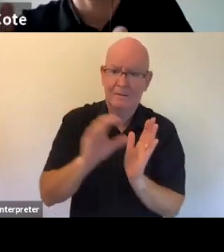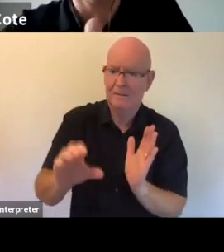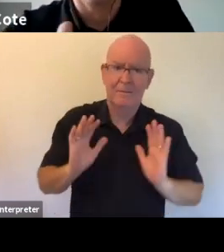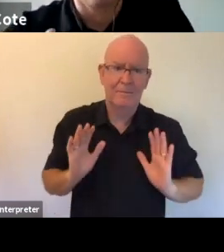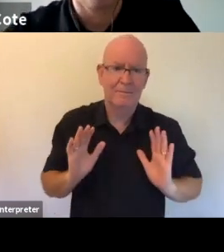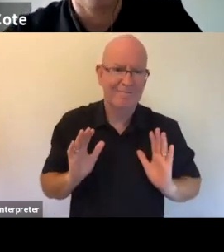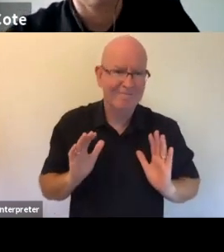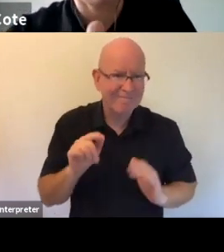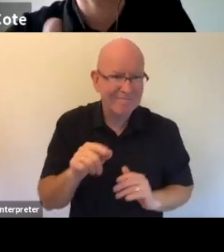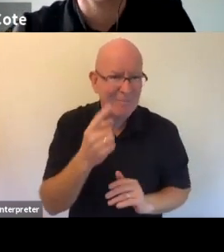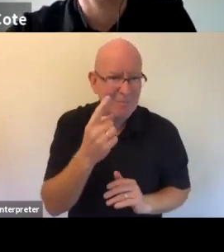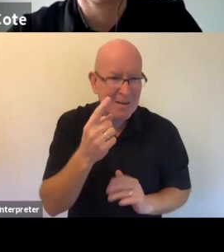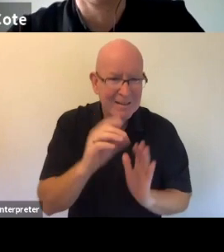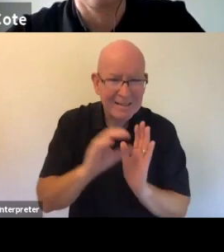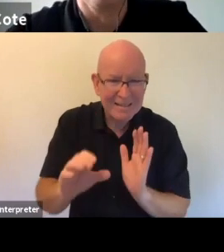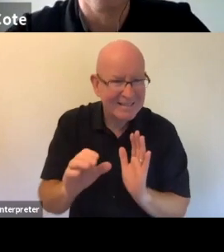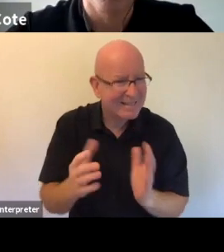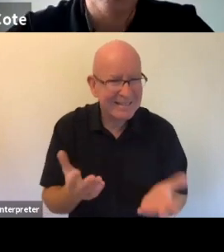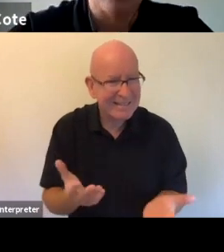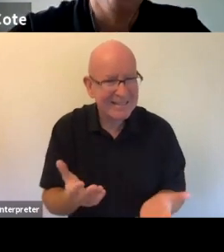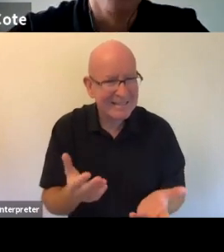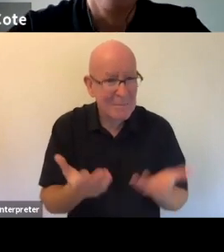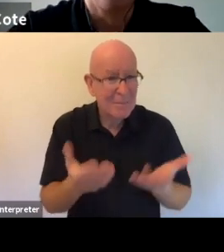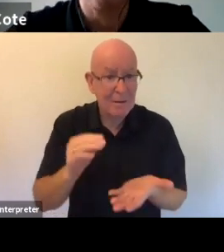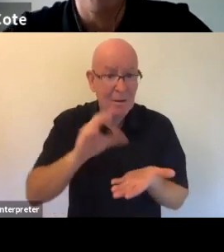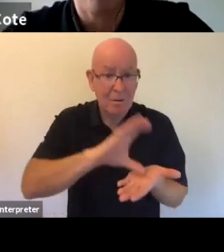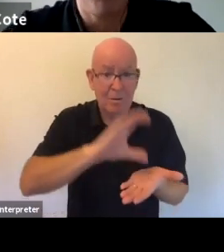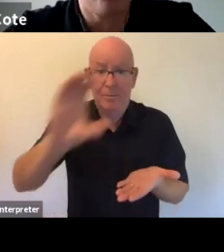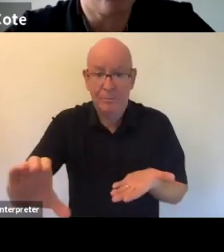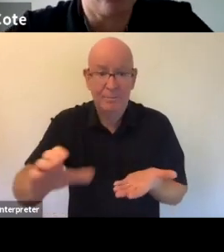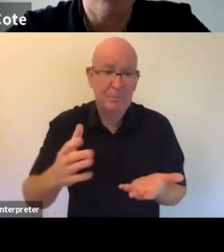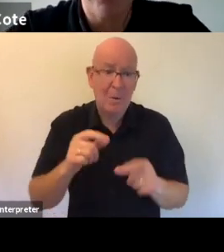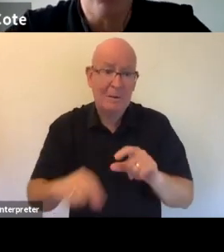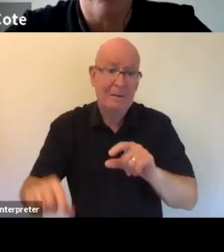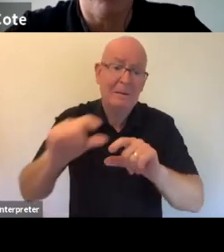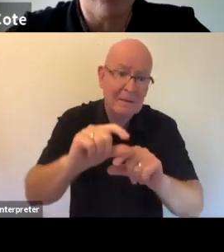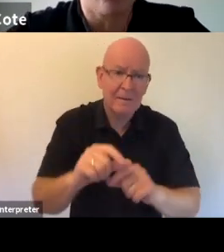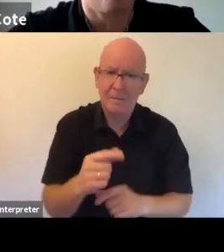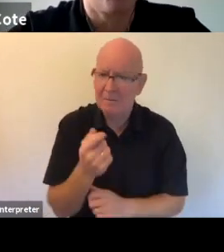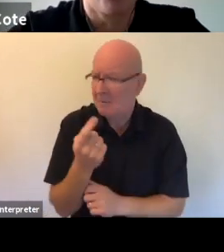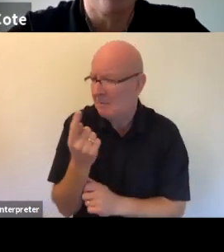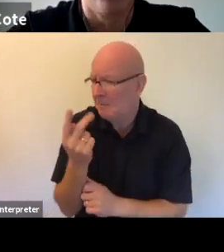or others like older persons. There have been also administrative measures of interest.